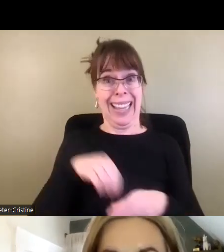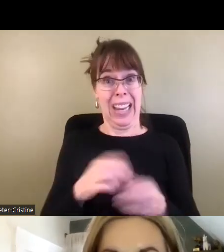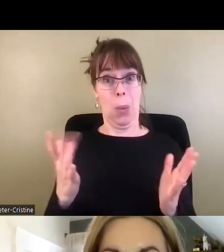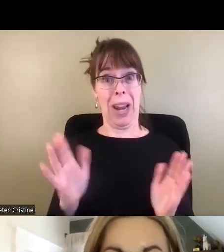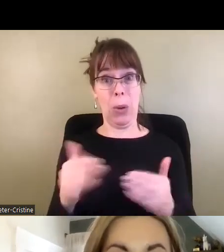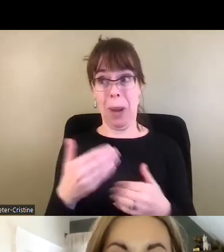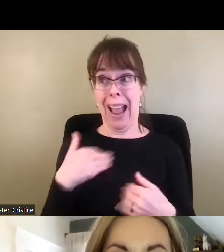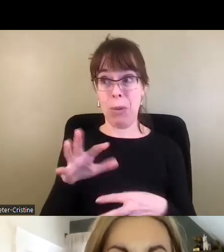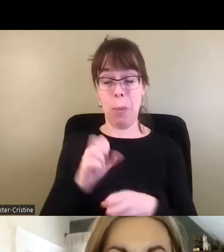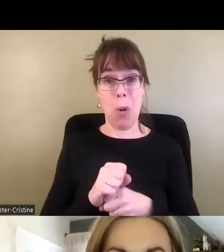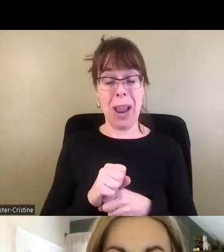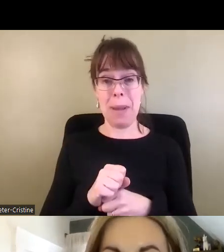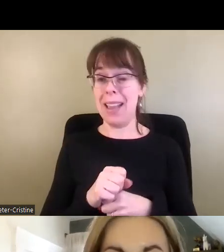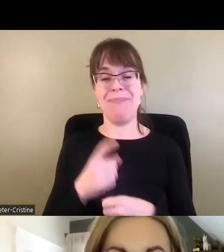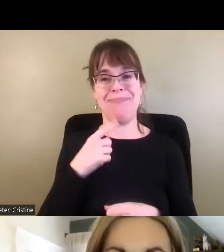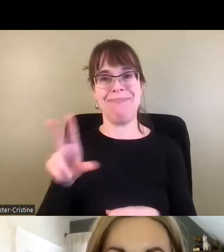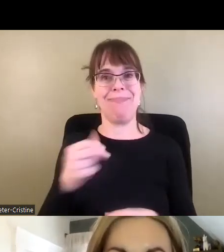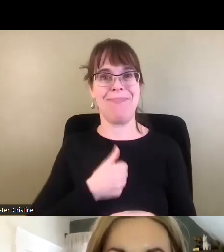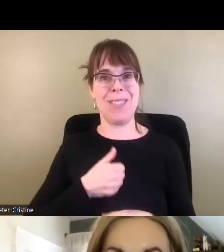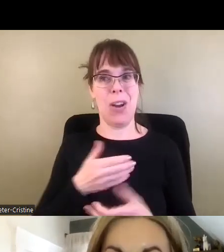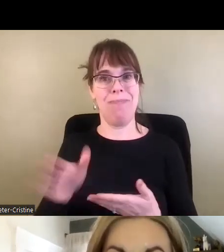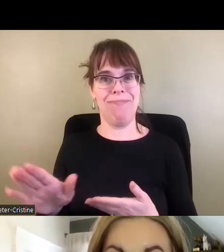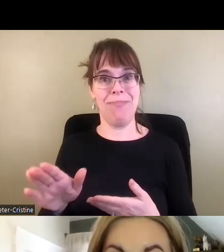they were getting a call from, if they had an appointment that afternoon, being told